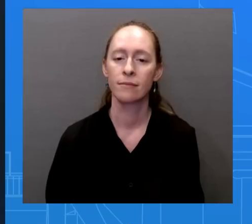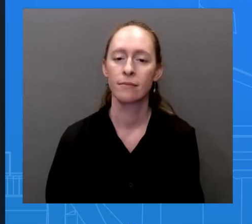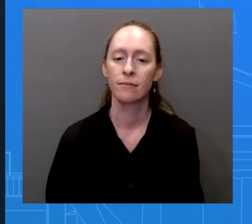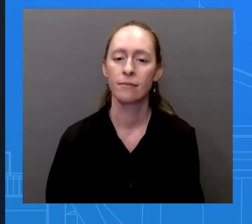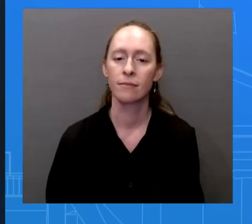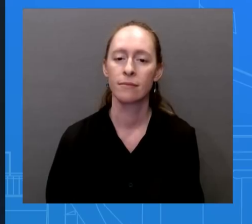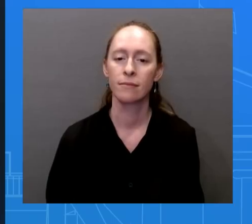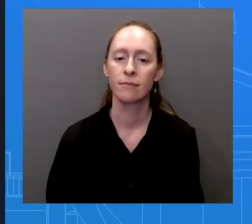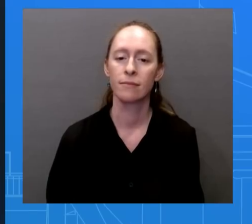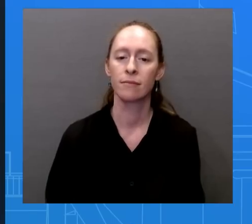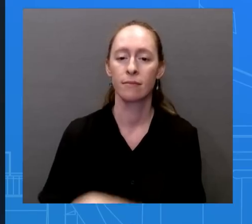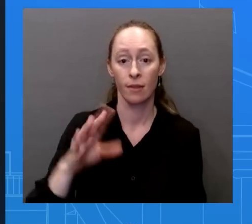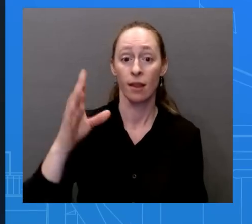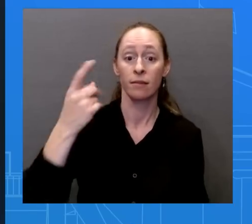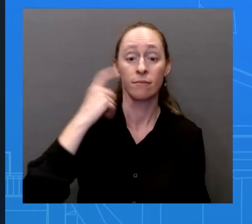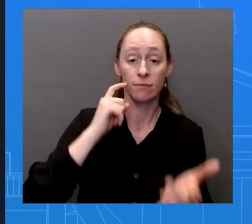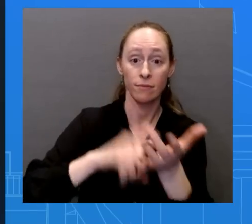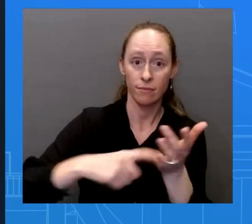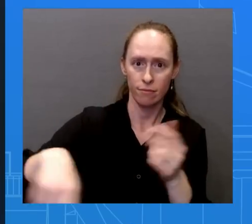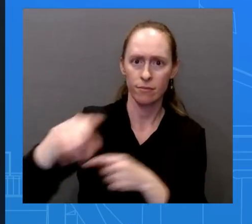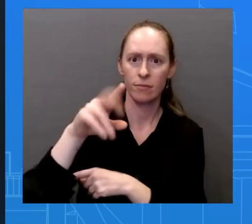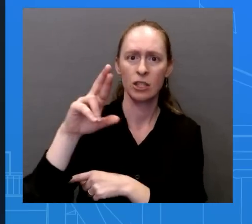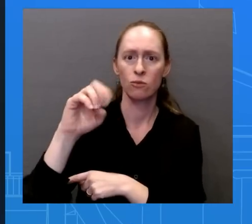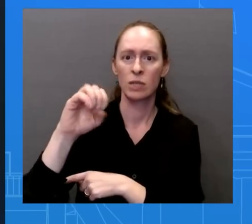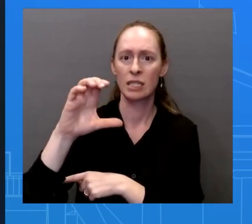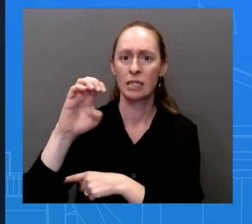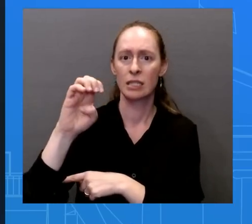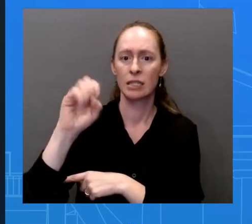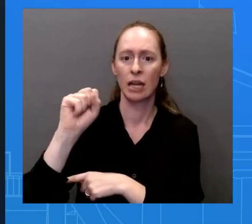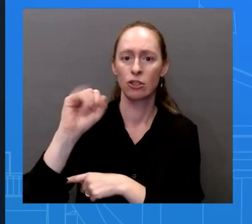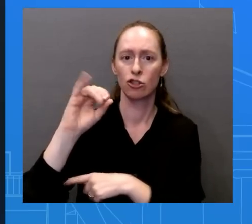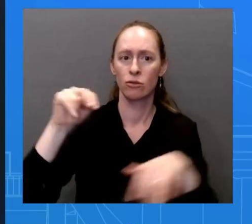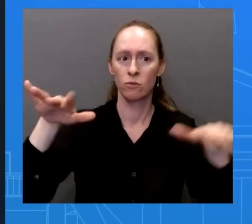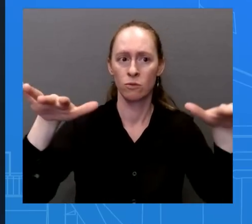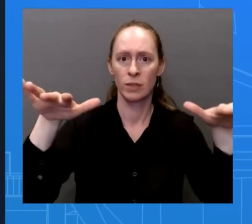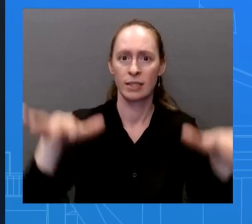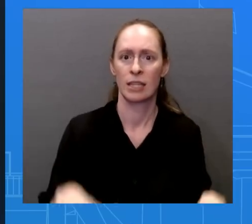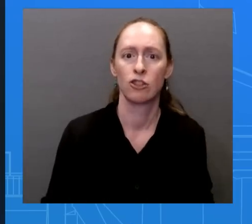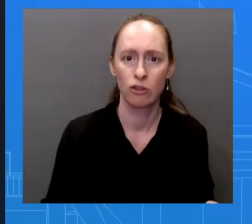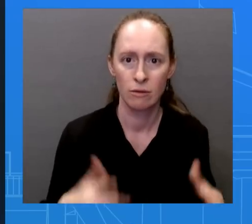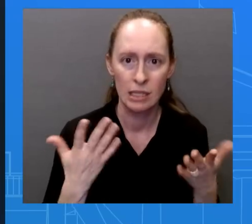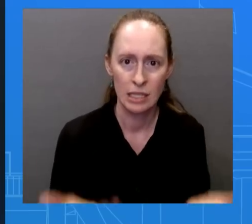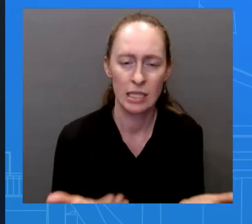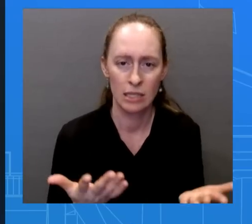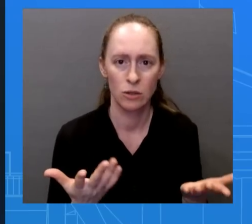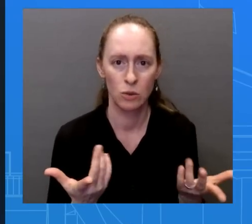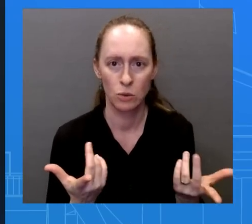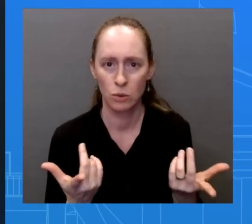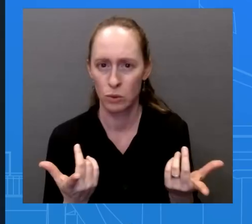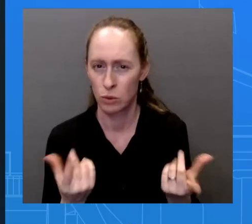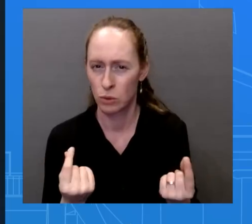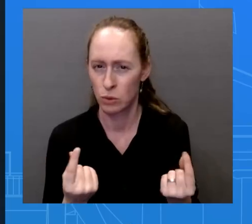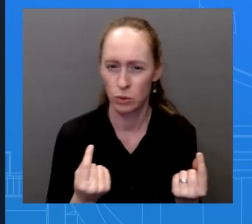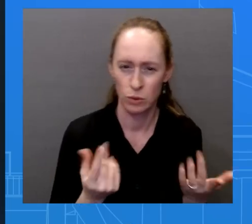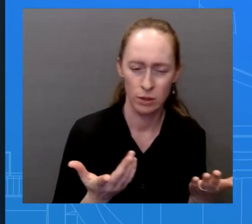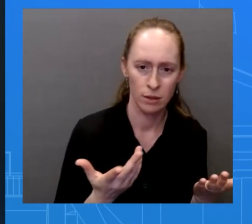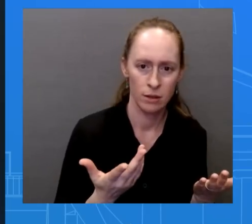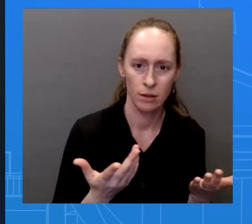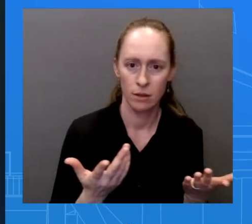we've been very clear about the Federal Reserve. They are independent. We believe that they have the strongest monetary policy